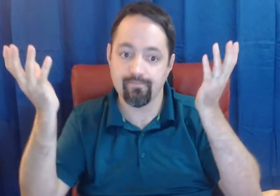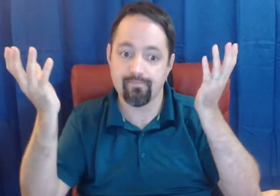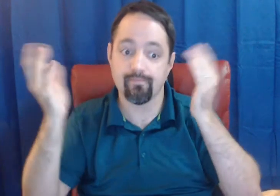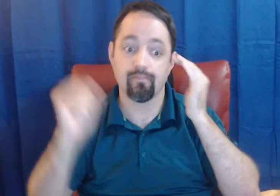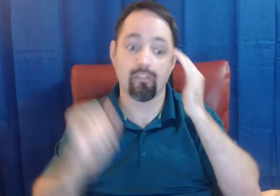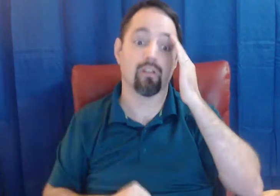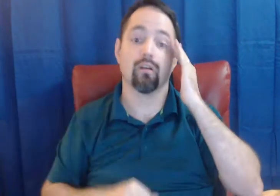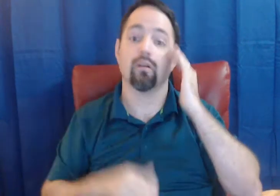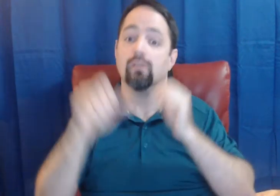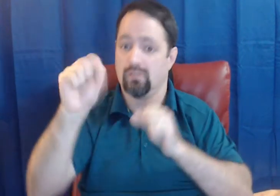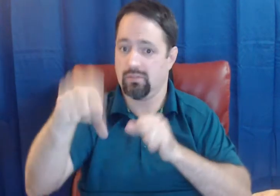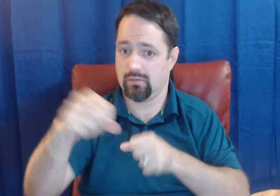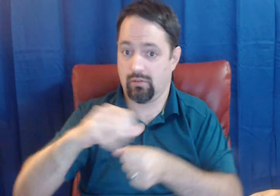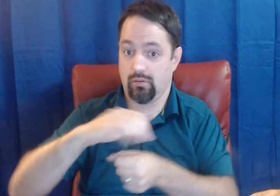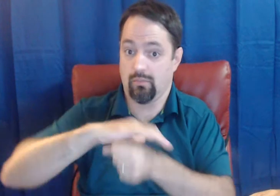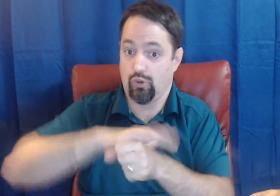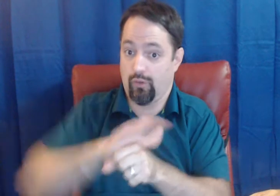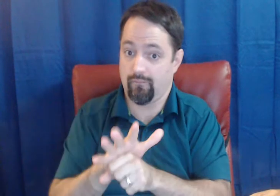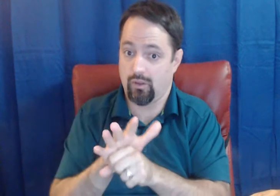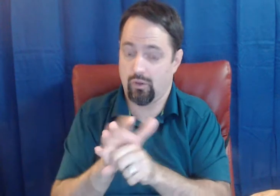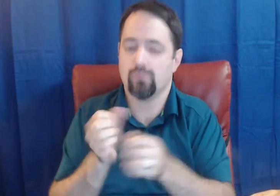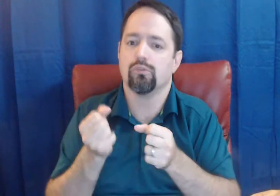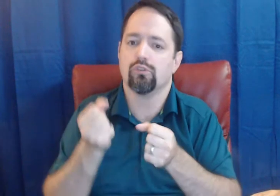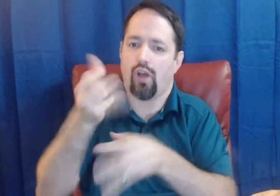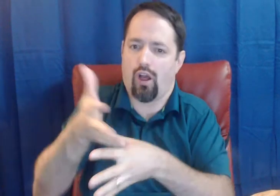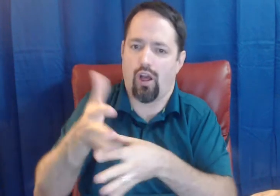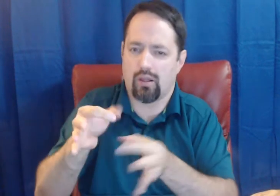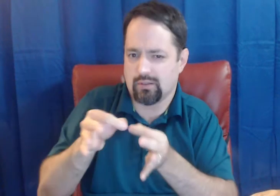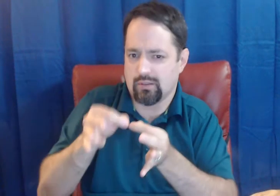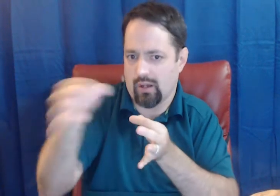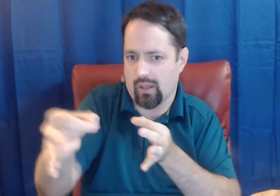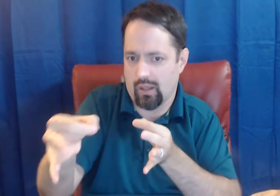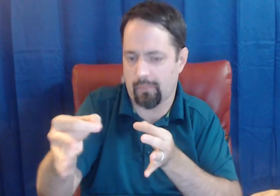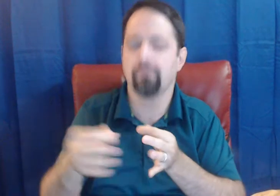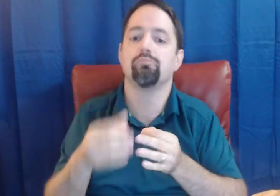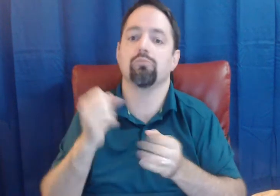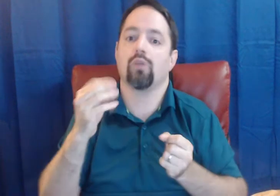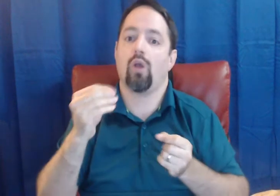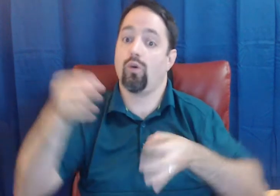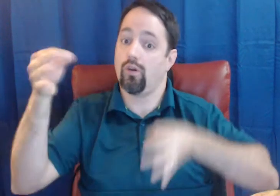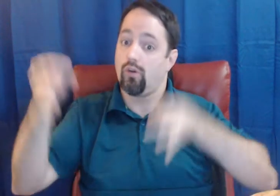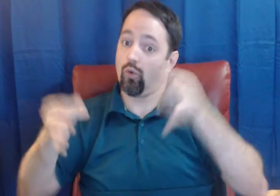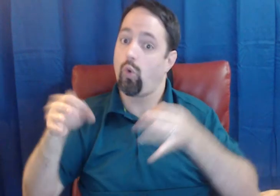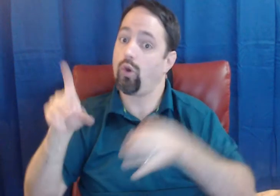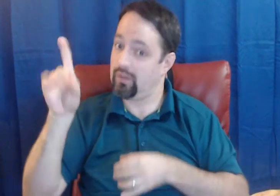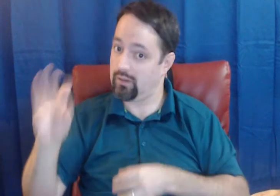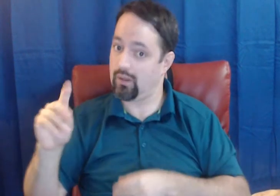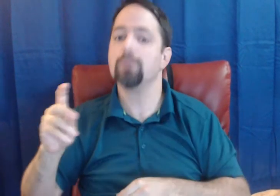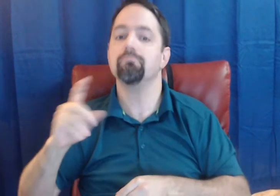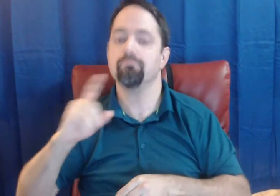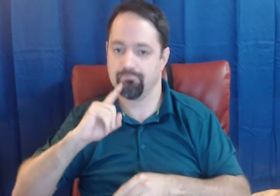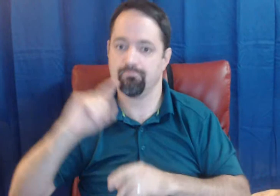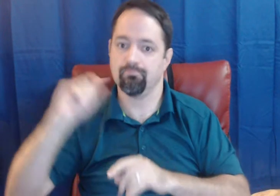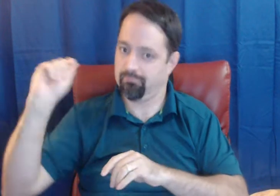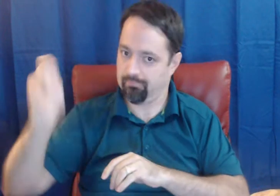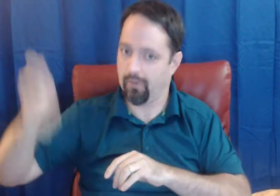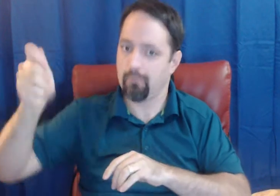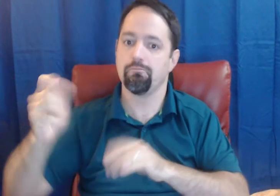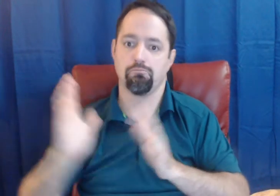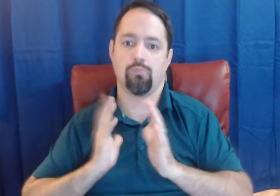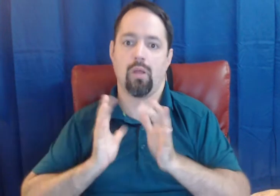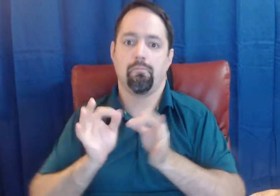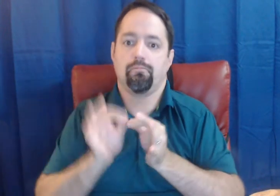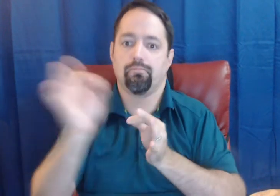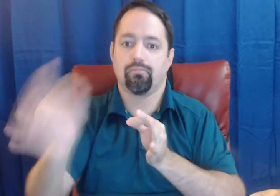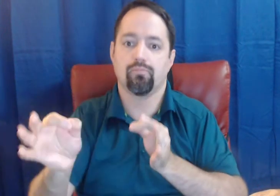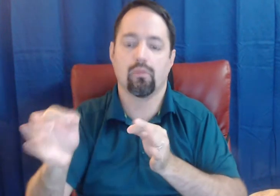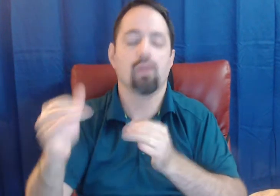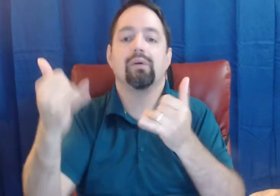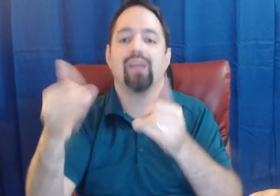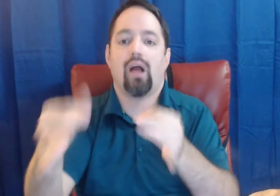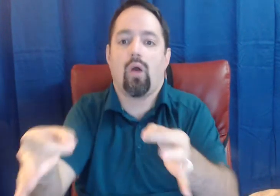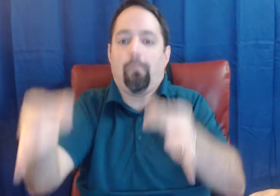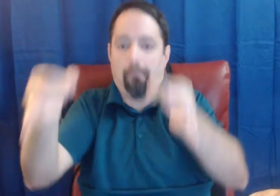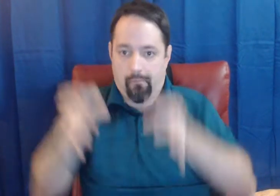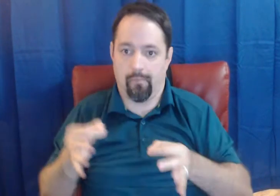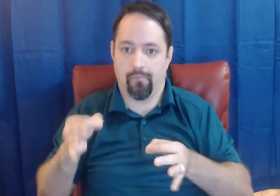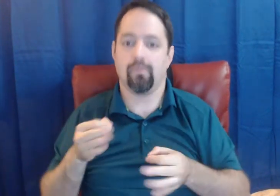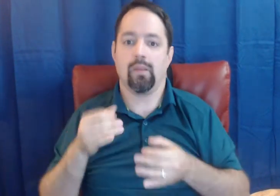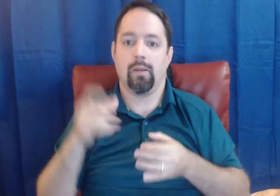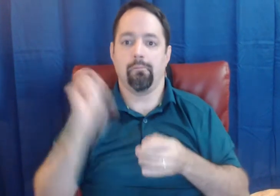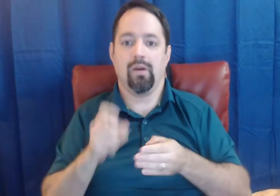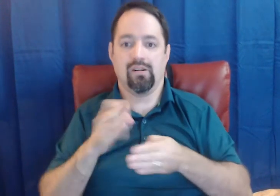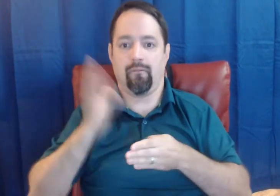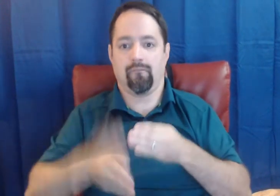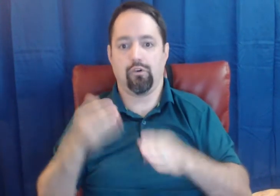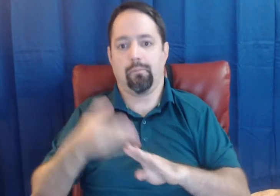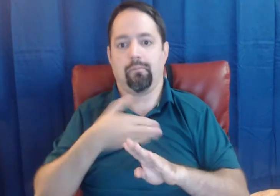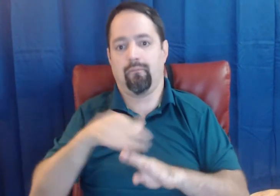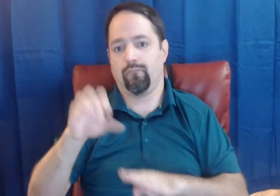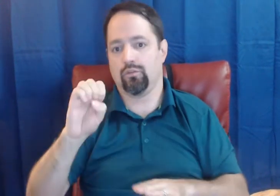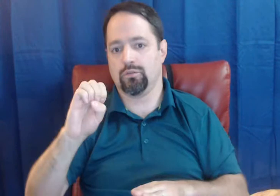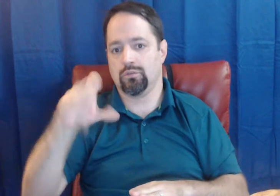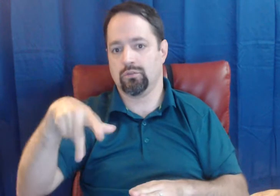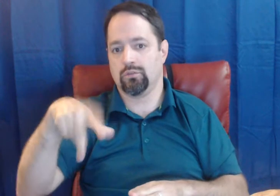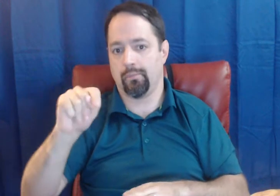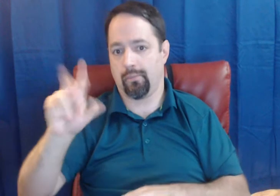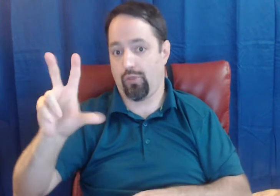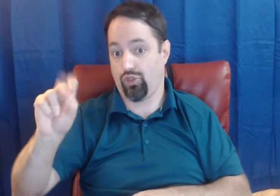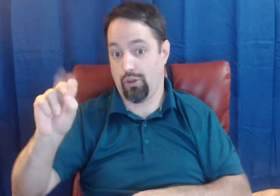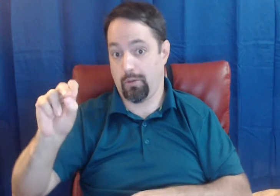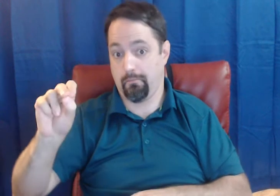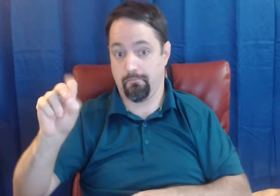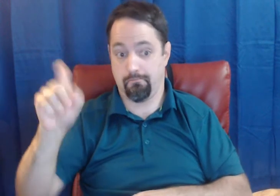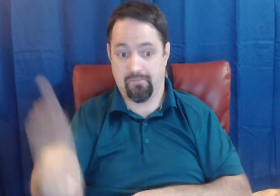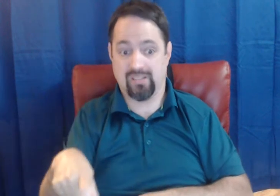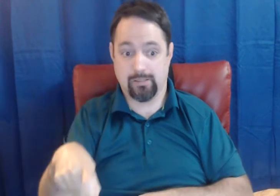yes, Cornavirus/Covid-19 has caused delays and courts did say it was okay to postpone the deadline but now it must be done by Sept 30